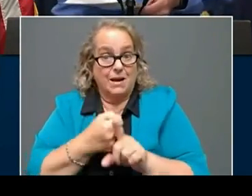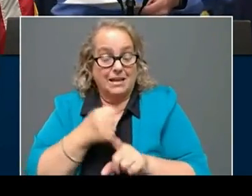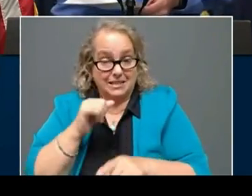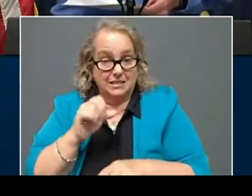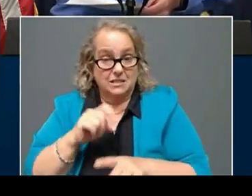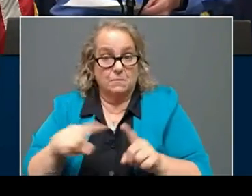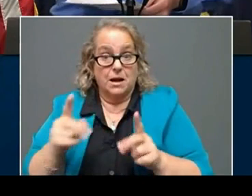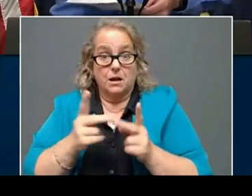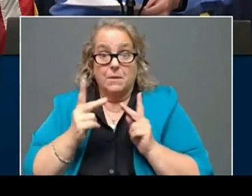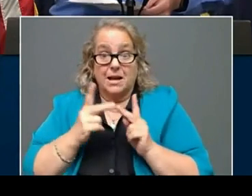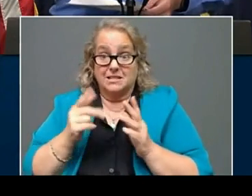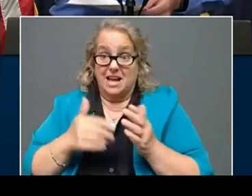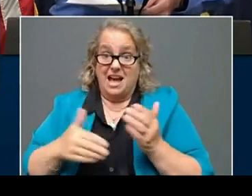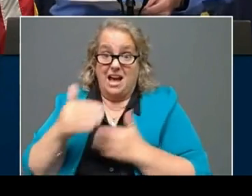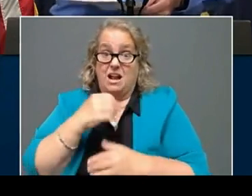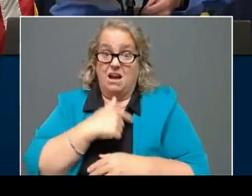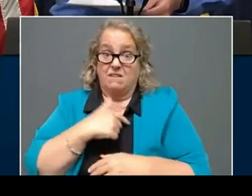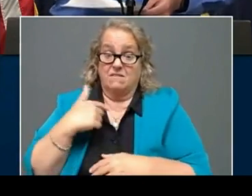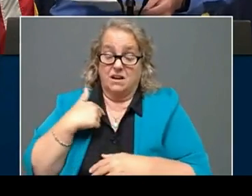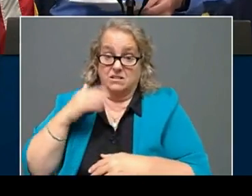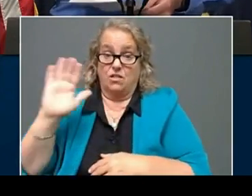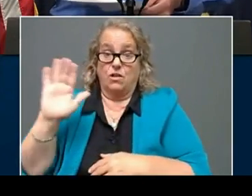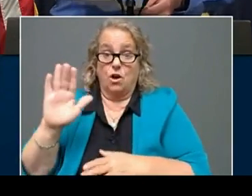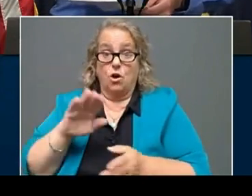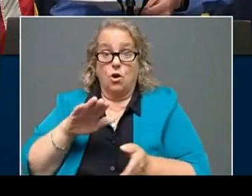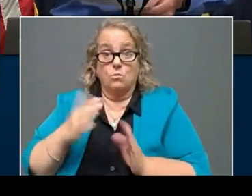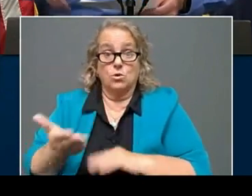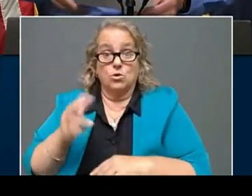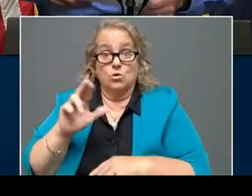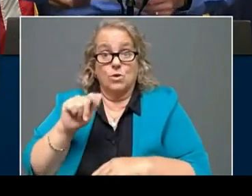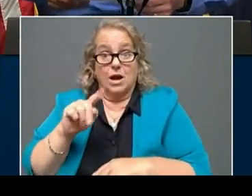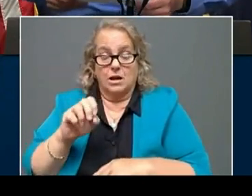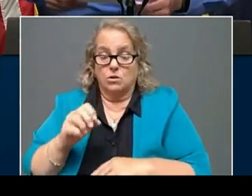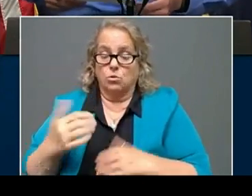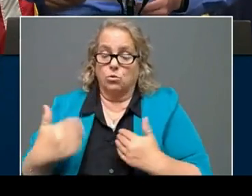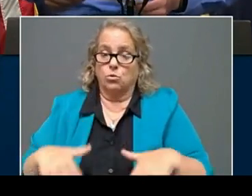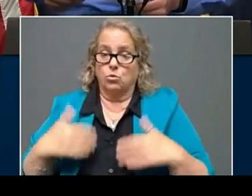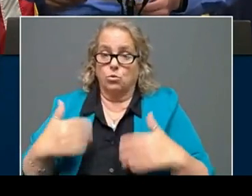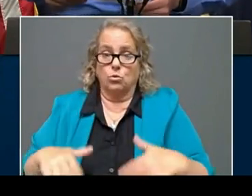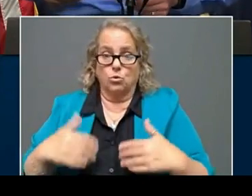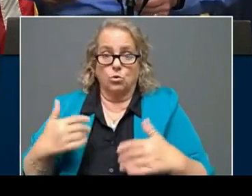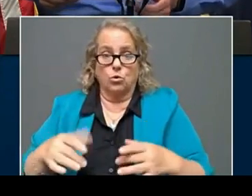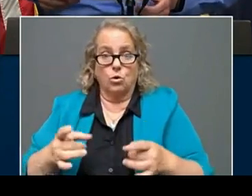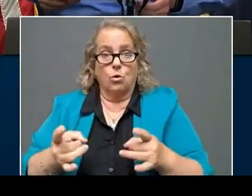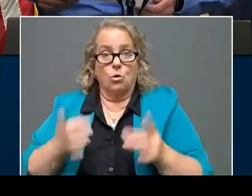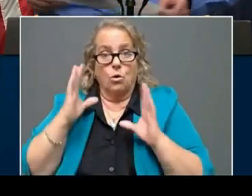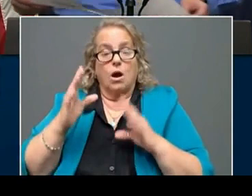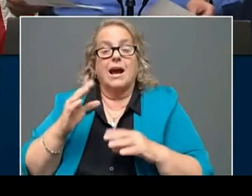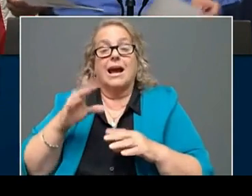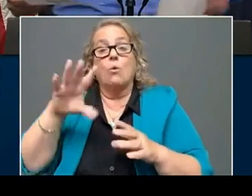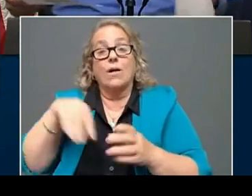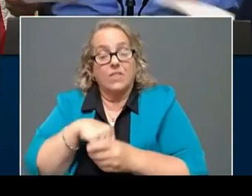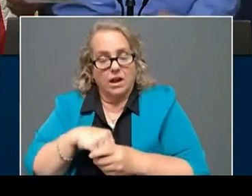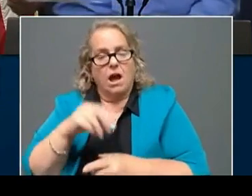journey, the mortality overwhelmingly nearly exclusively is in the unvaccinated population. Next slide, James,